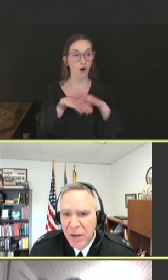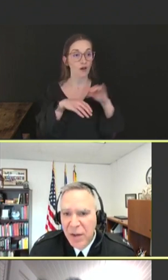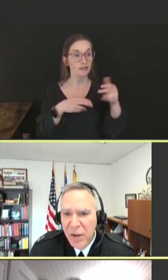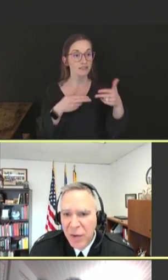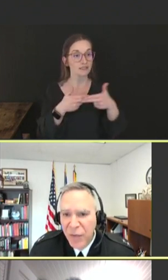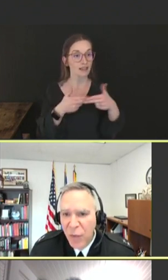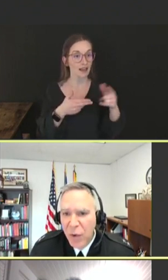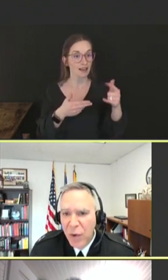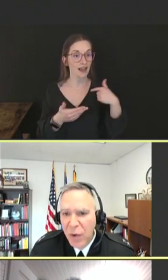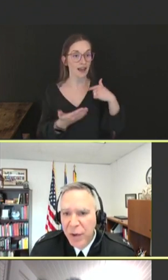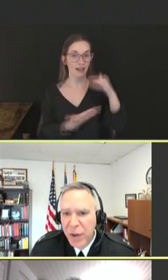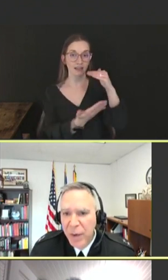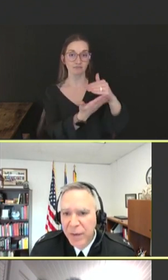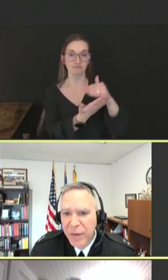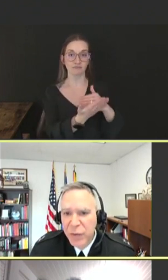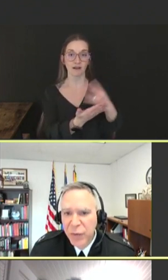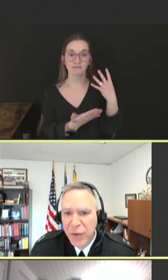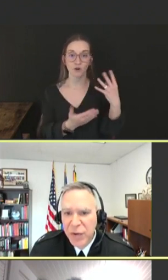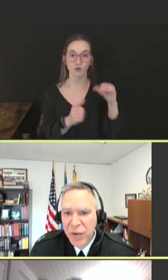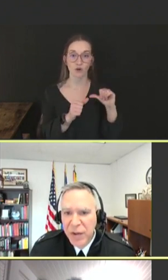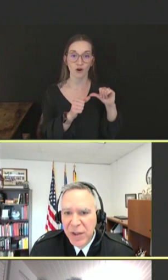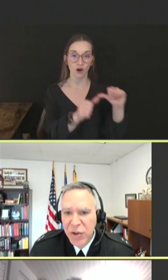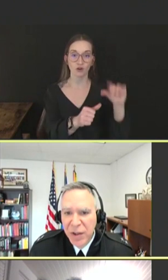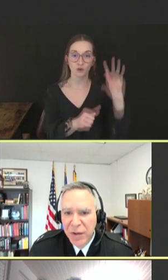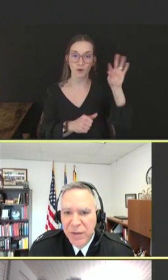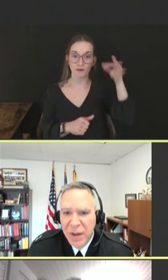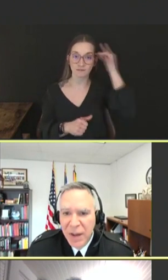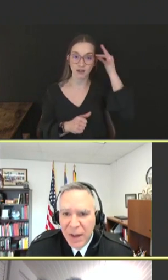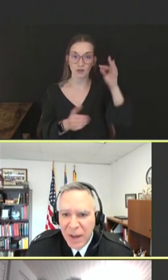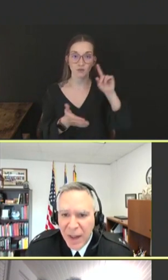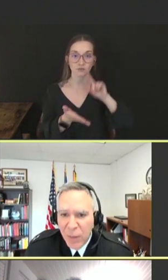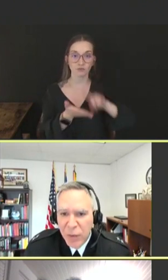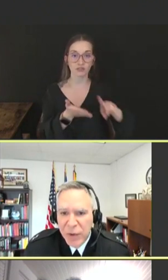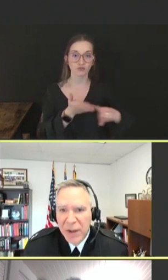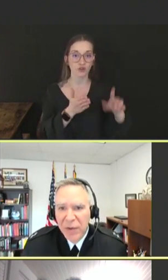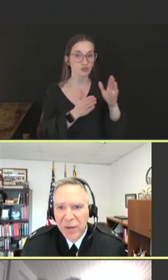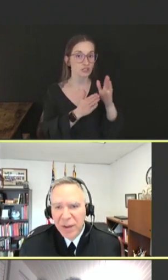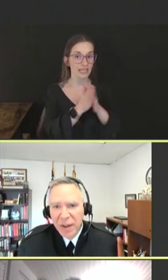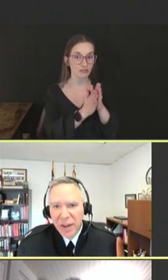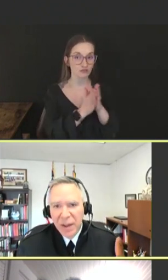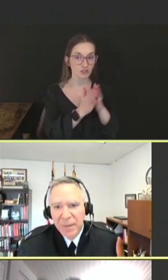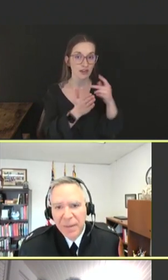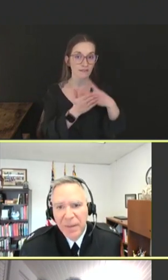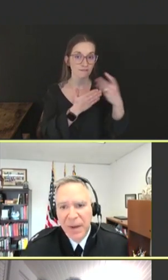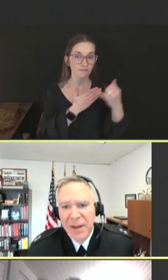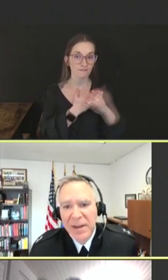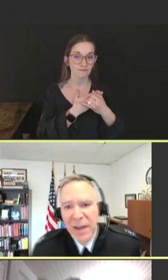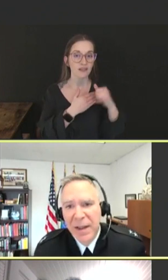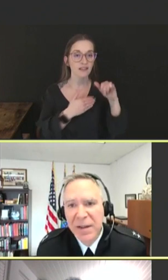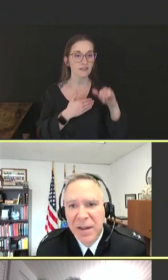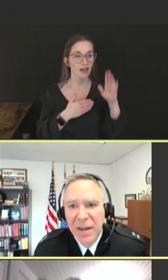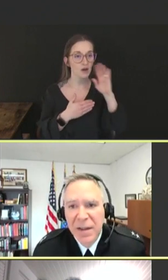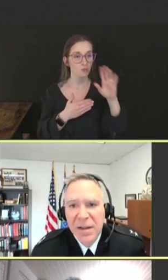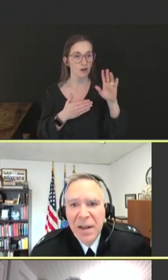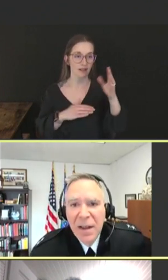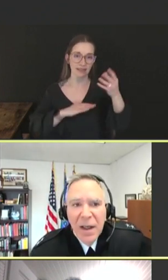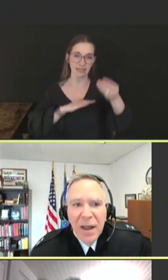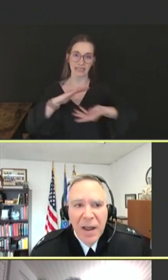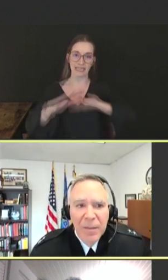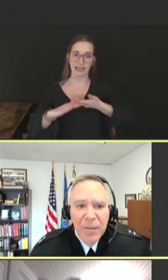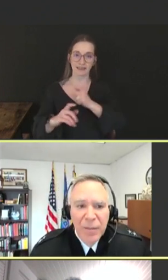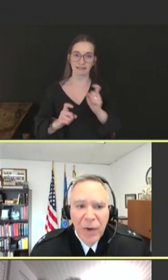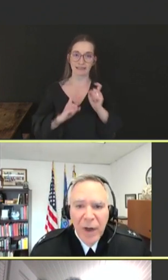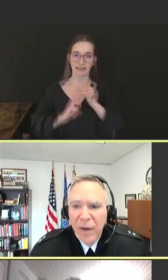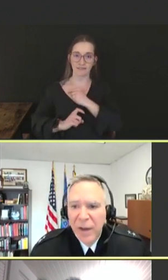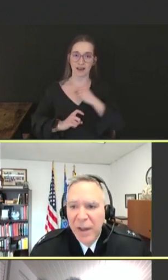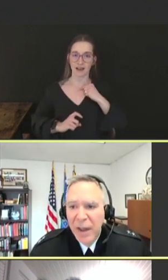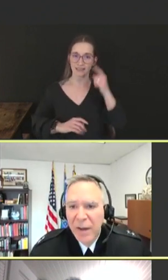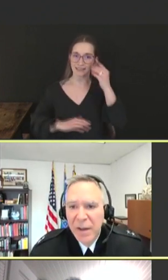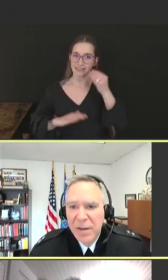the four ongoing federal research initiatives that will yield insight into these priority areas,